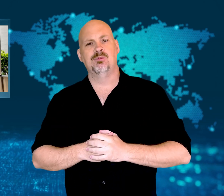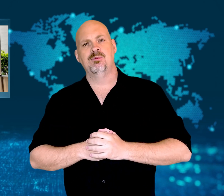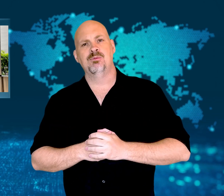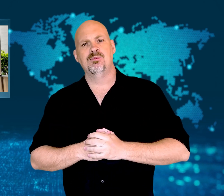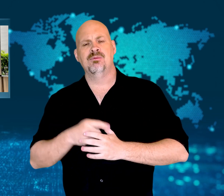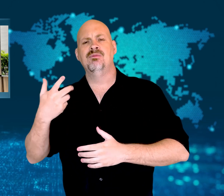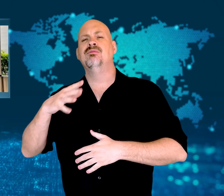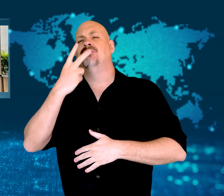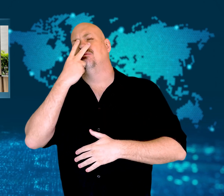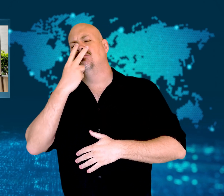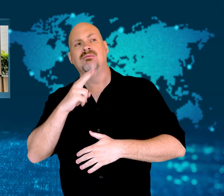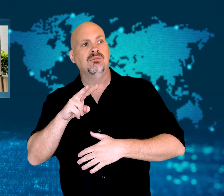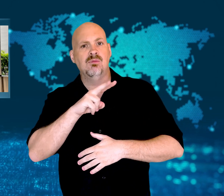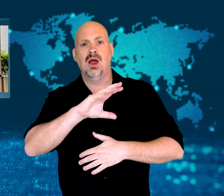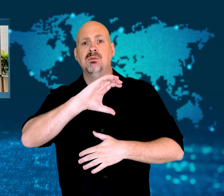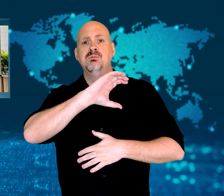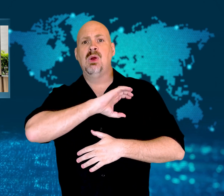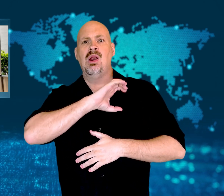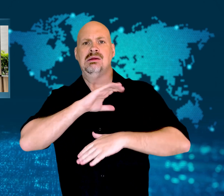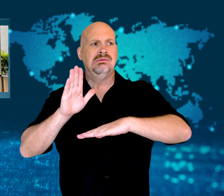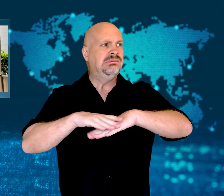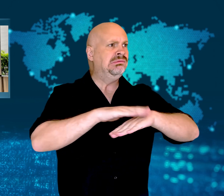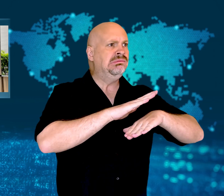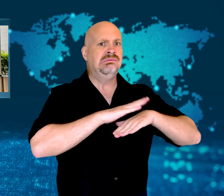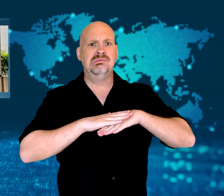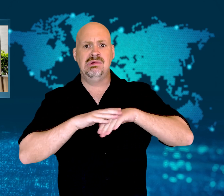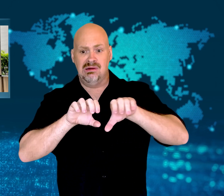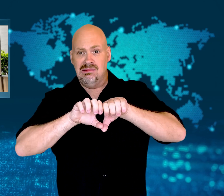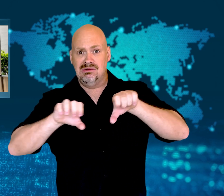and he cut it in half to store it.